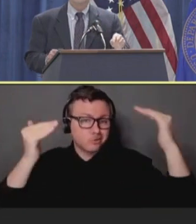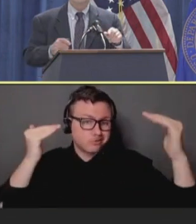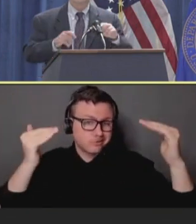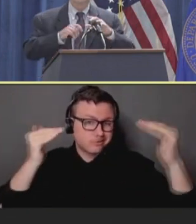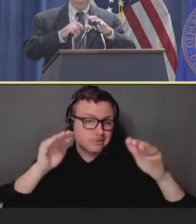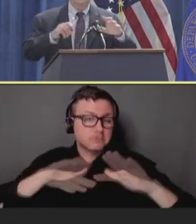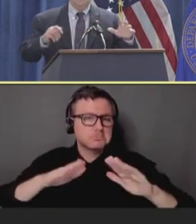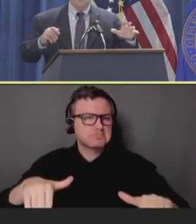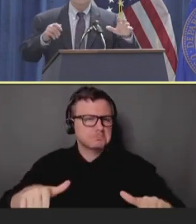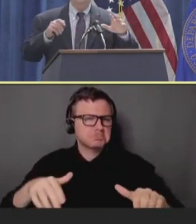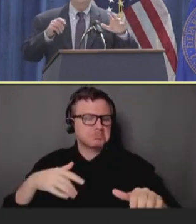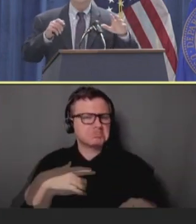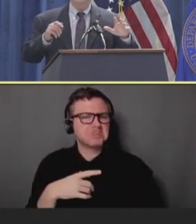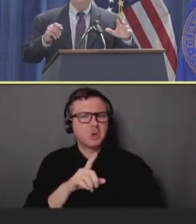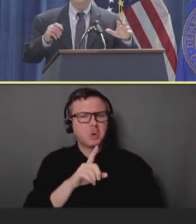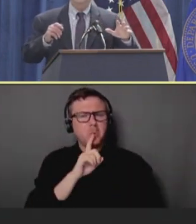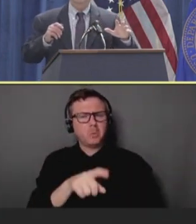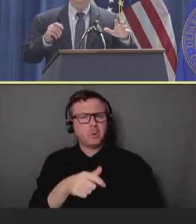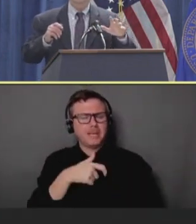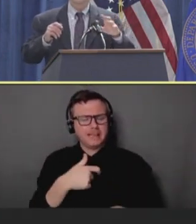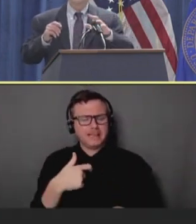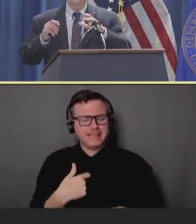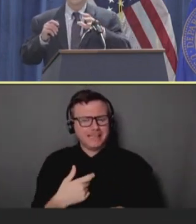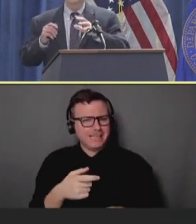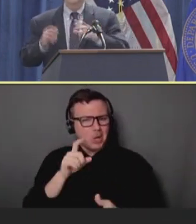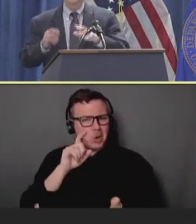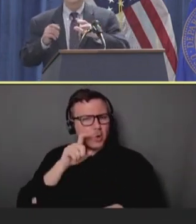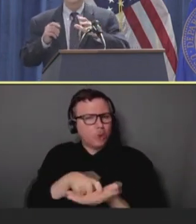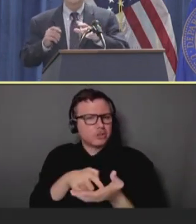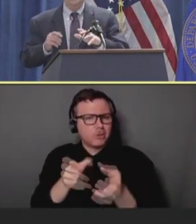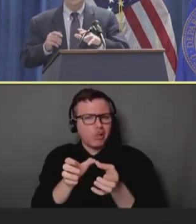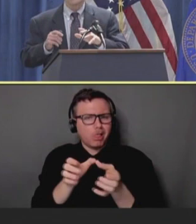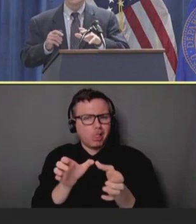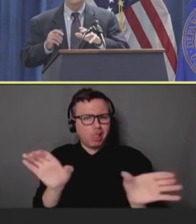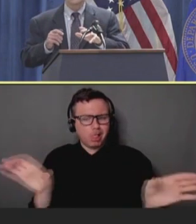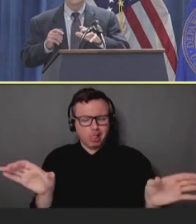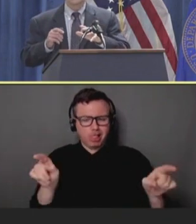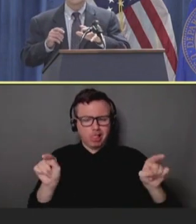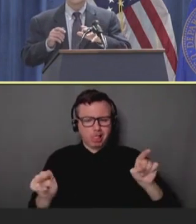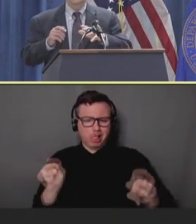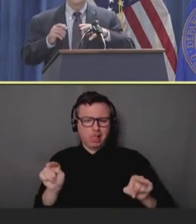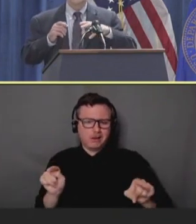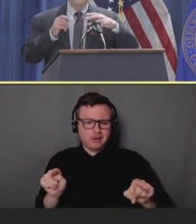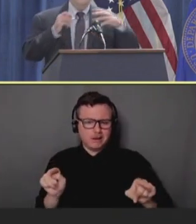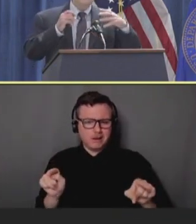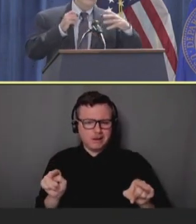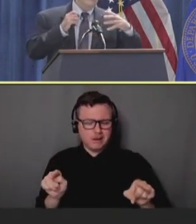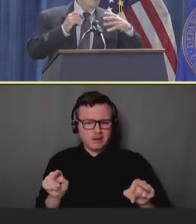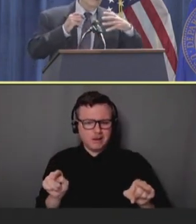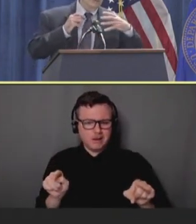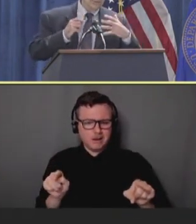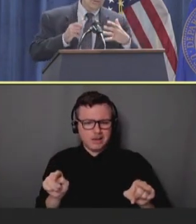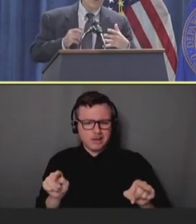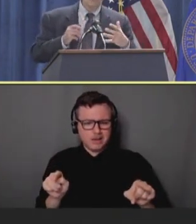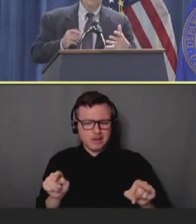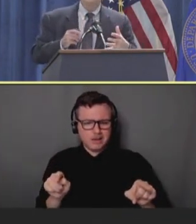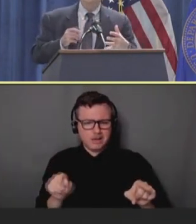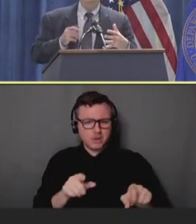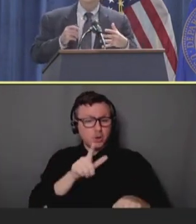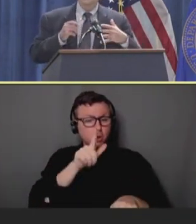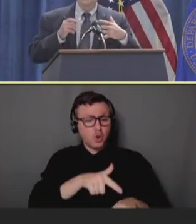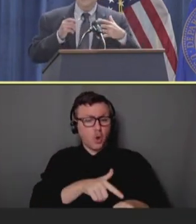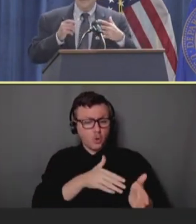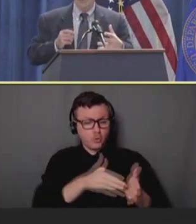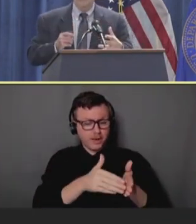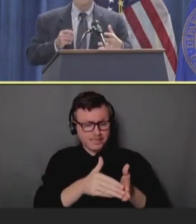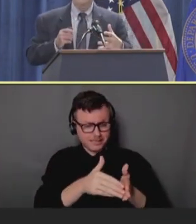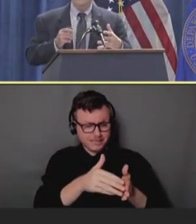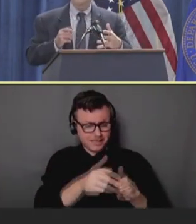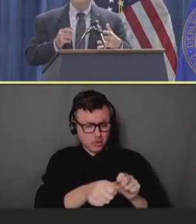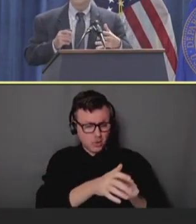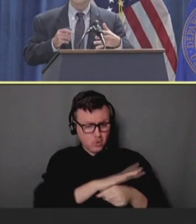There is this remarkable dichotomy where to this point, the low rates of COVID vaccination